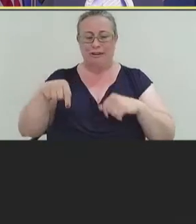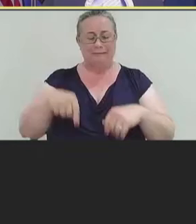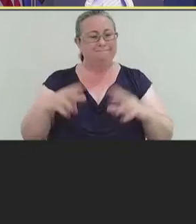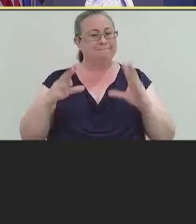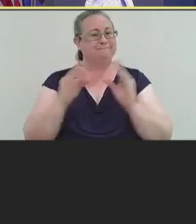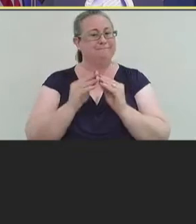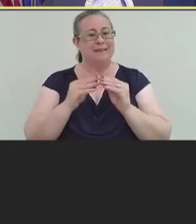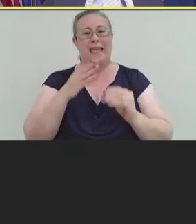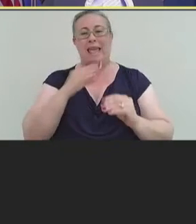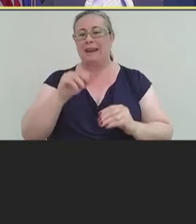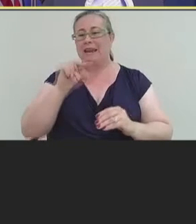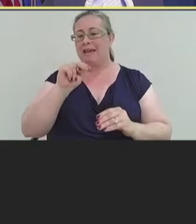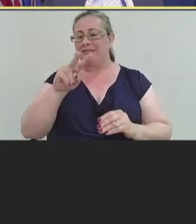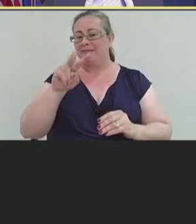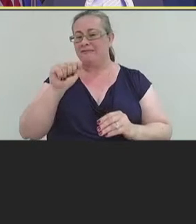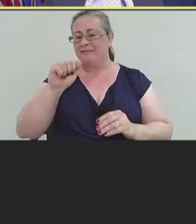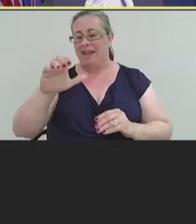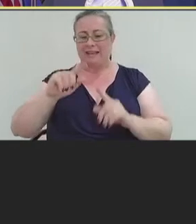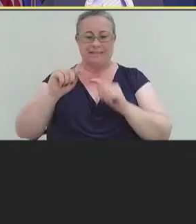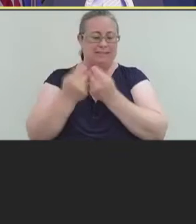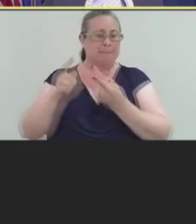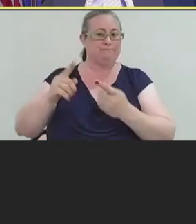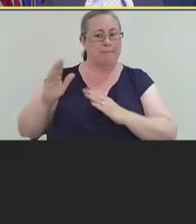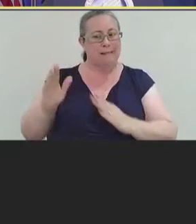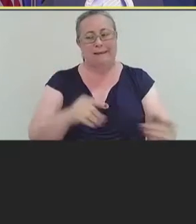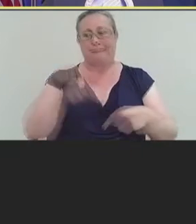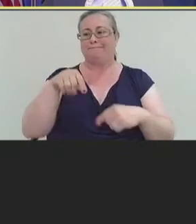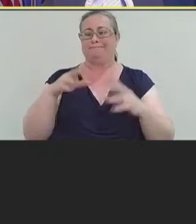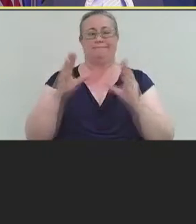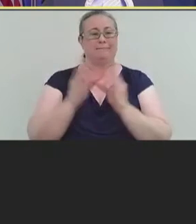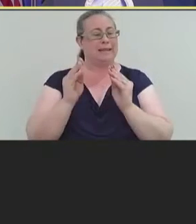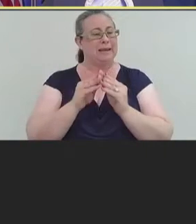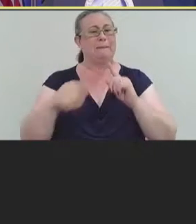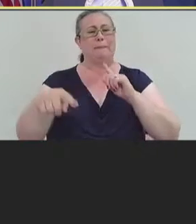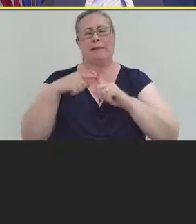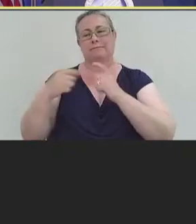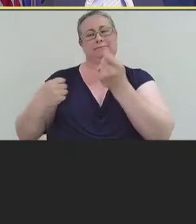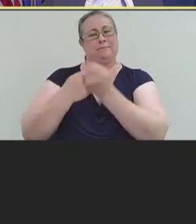its work in planning this meeting and supporting the committee throughout the year. I also want to